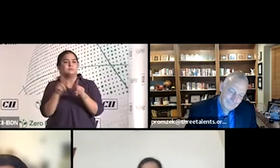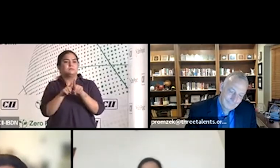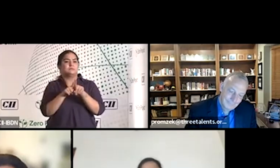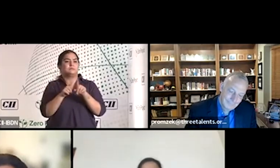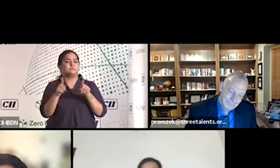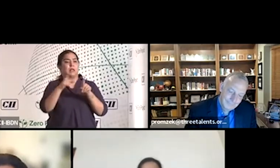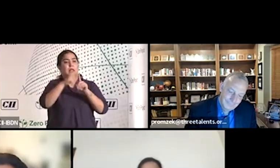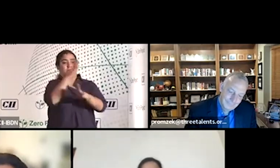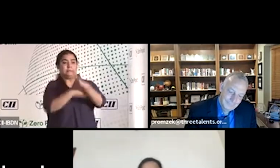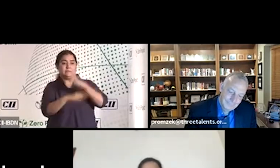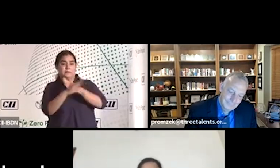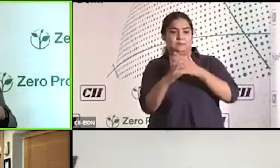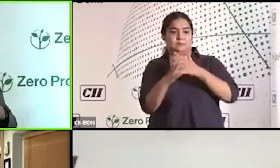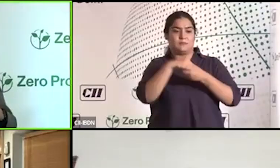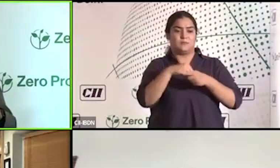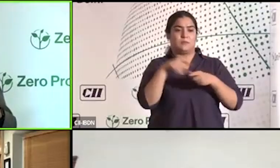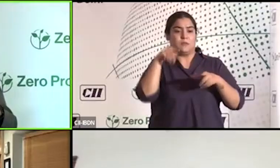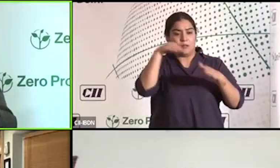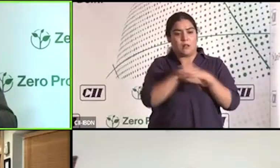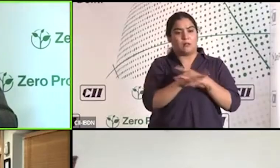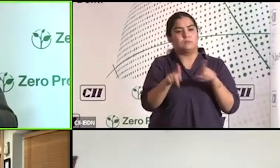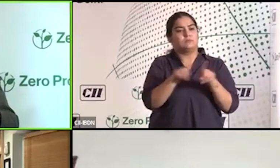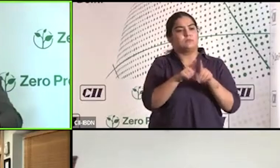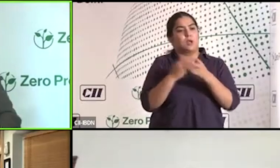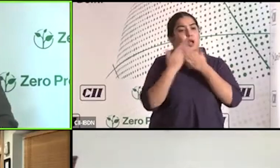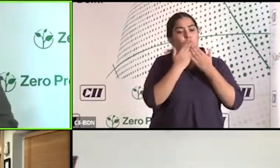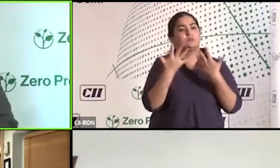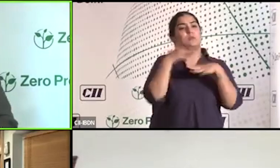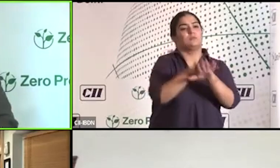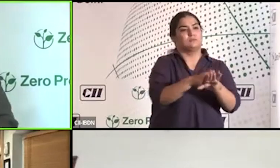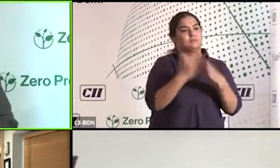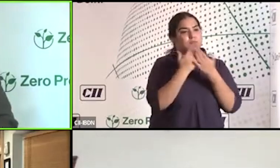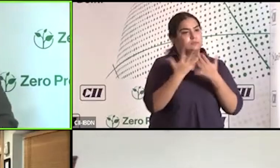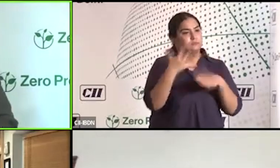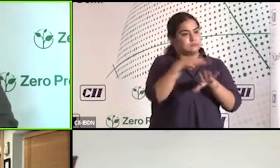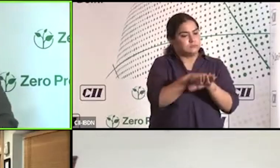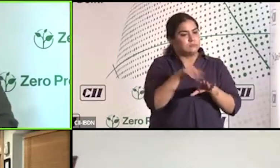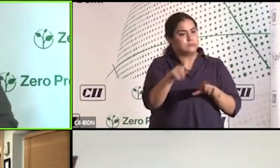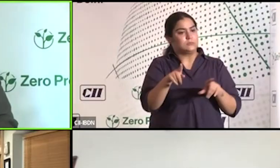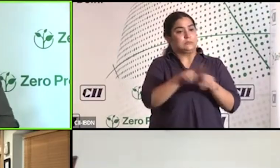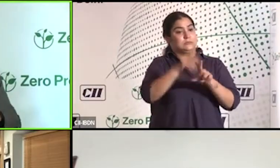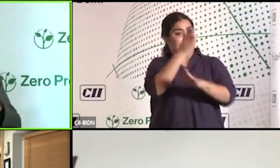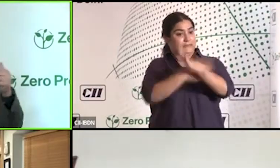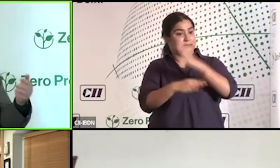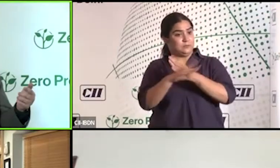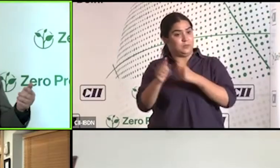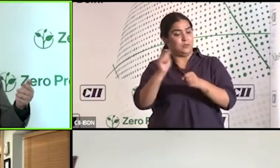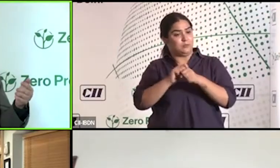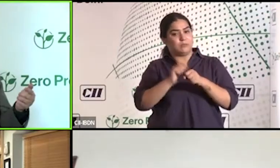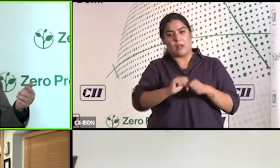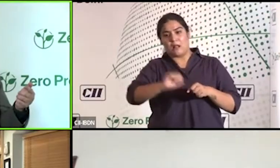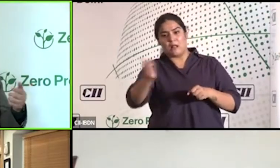I then transitioned to working in inclusive education, so I represented students with disabilities against their school districts